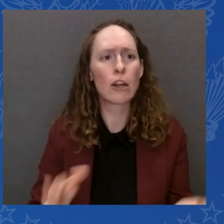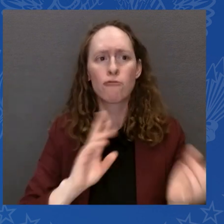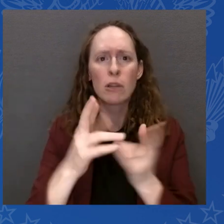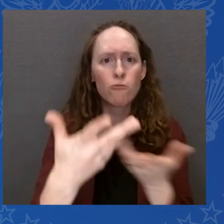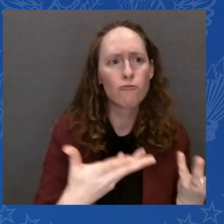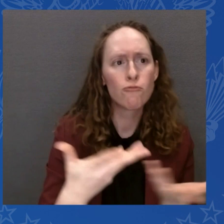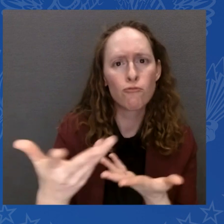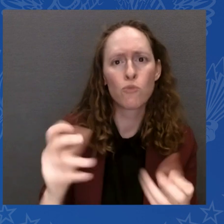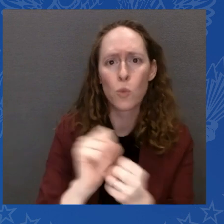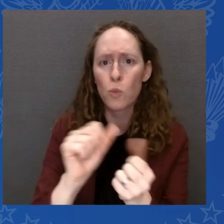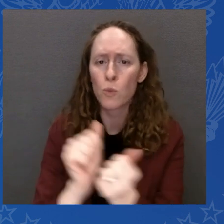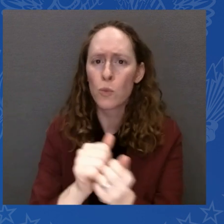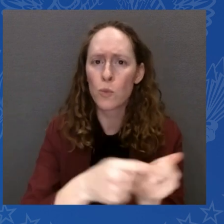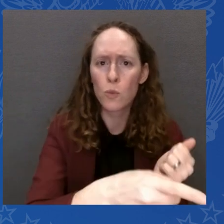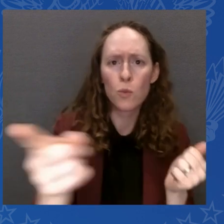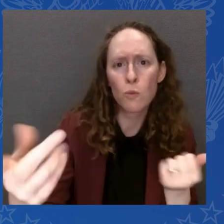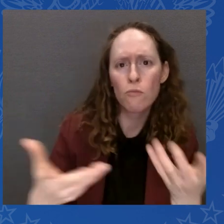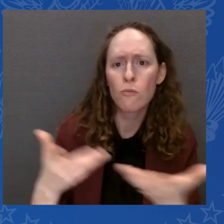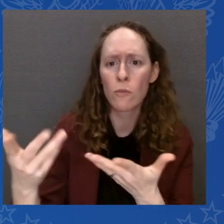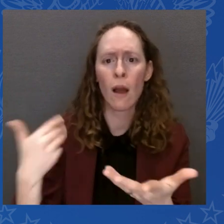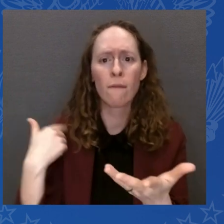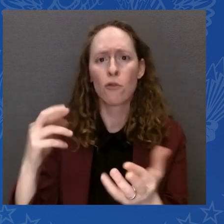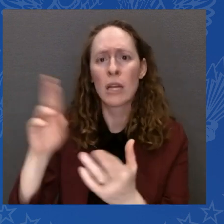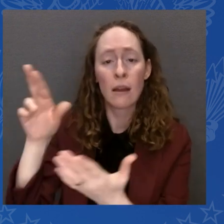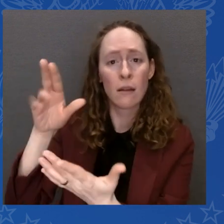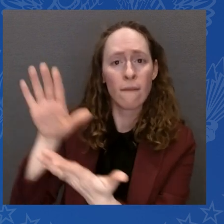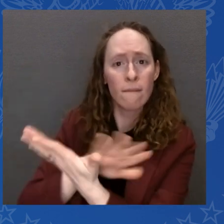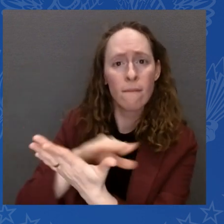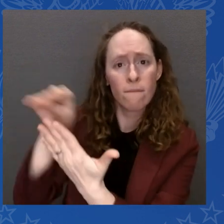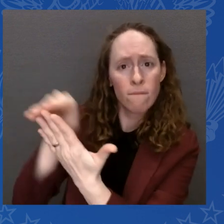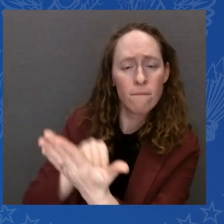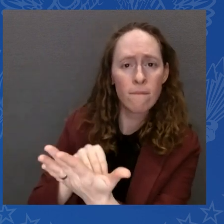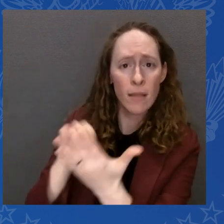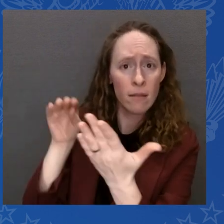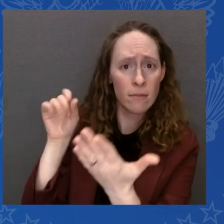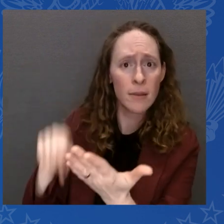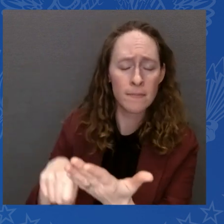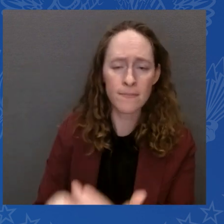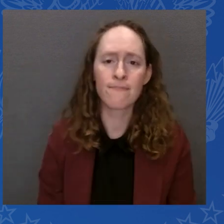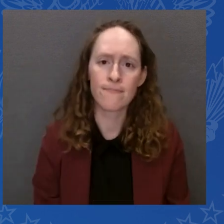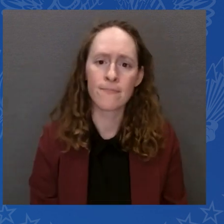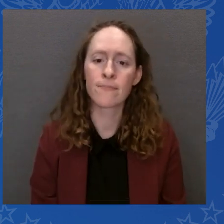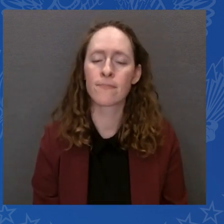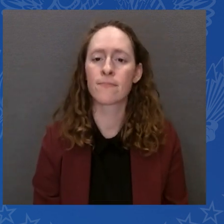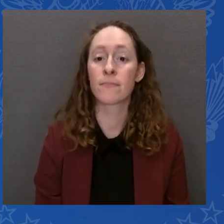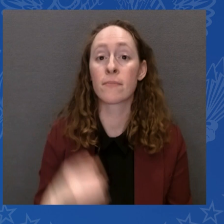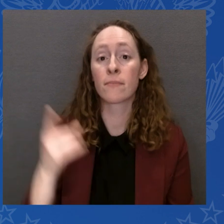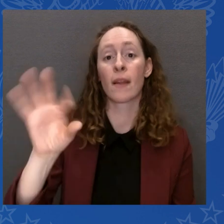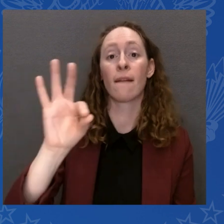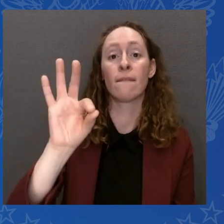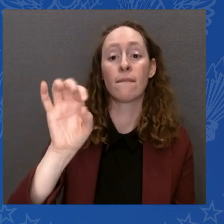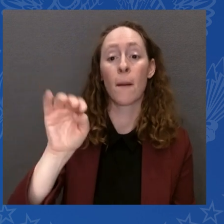We can go to the FEMA website to find that location. And, look, as I've said on other disasters,